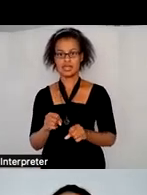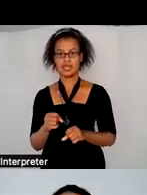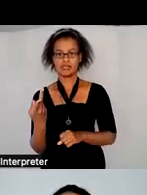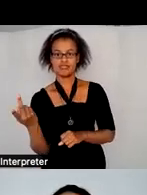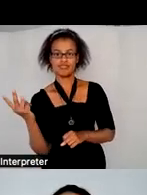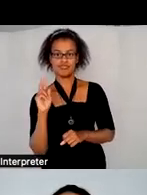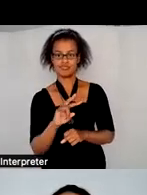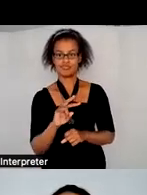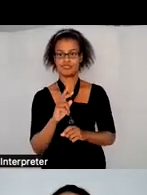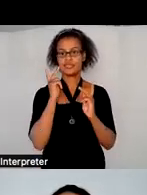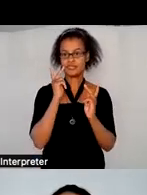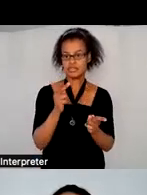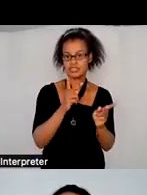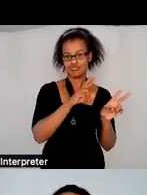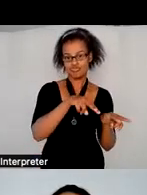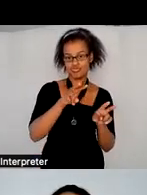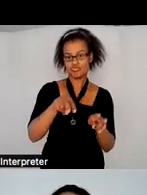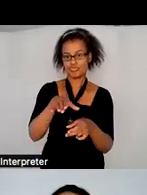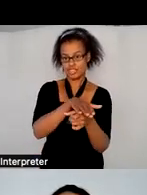who are interested. Thank you